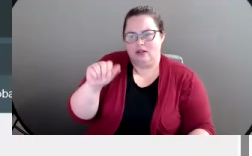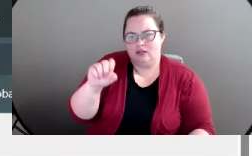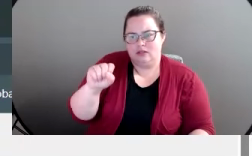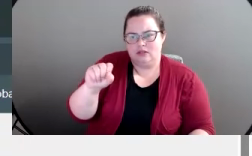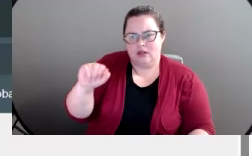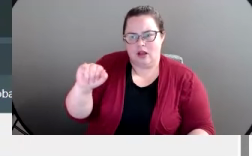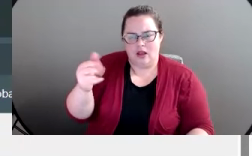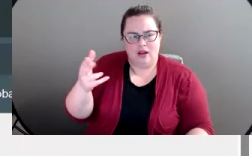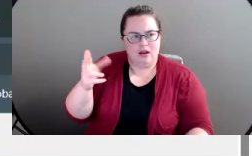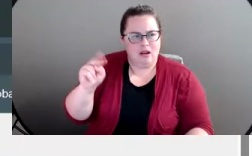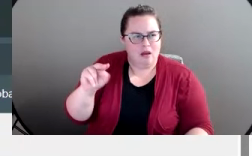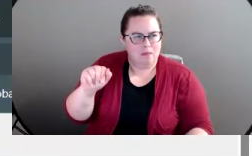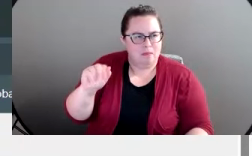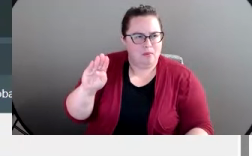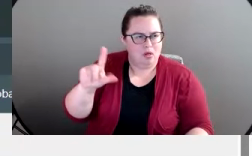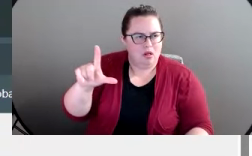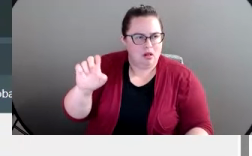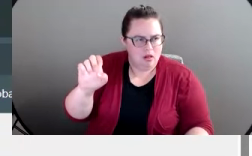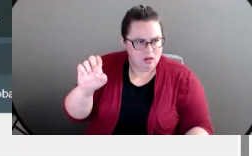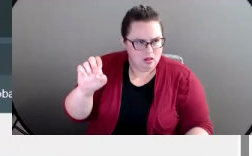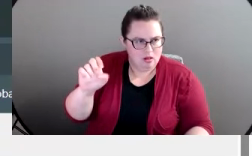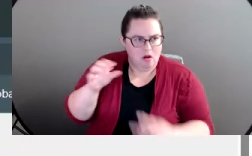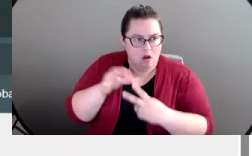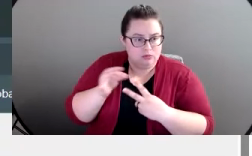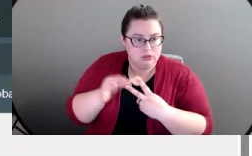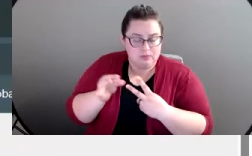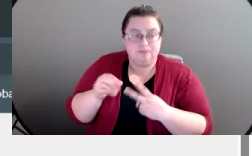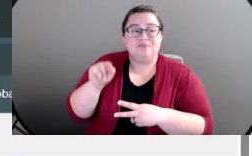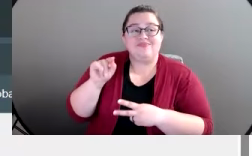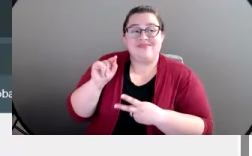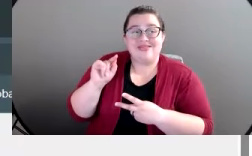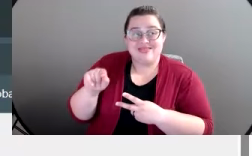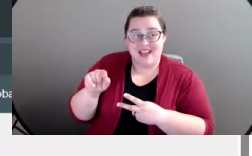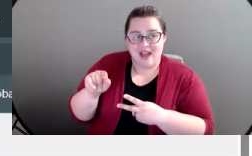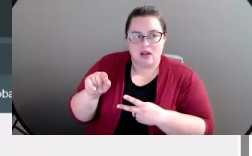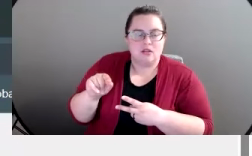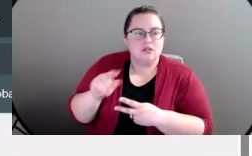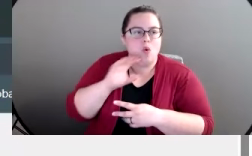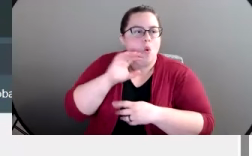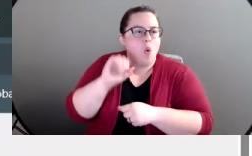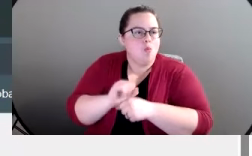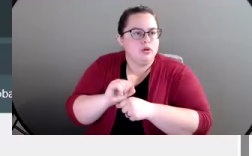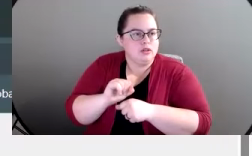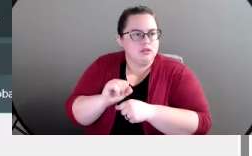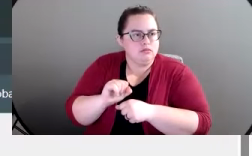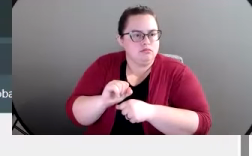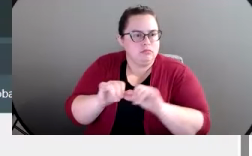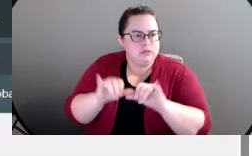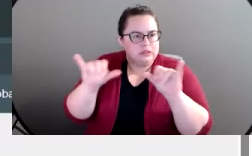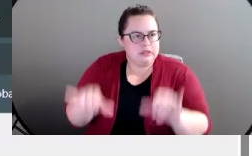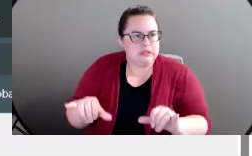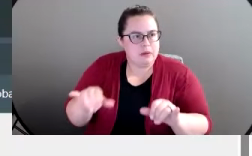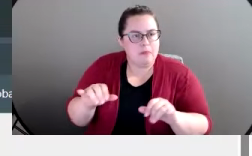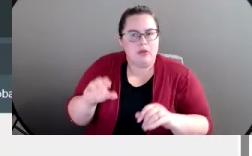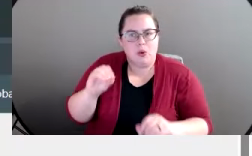option that is a pretty much a home working system that OpenStax has been rolling out for the last year or two.